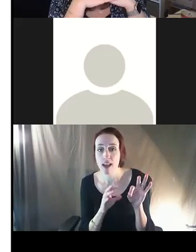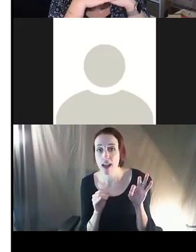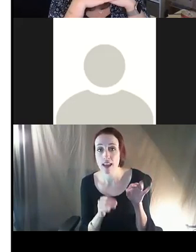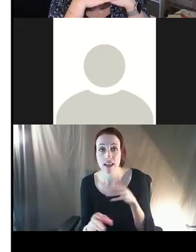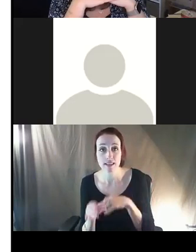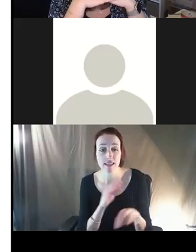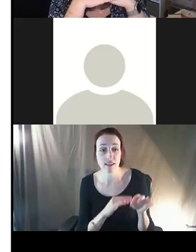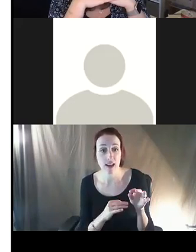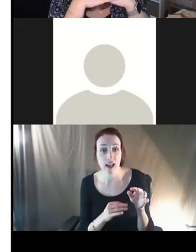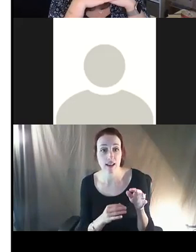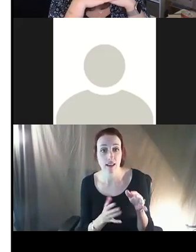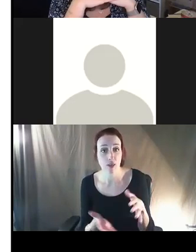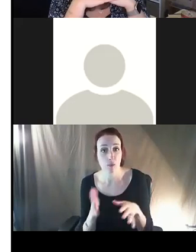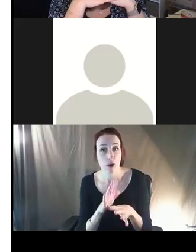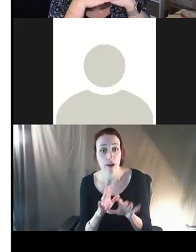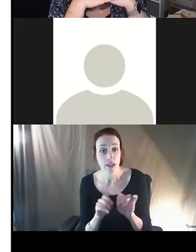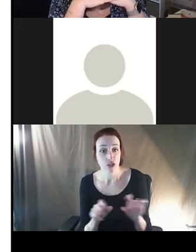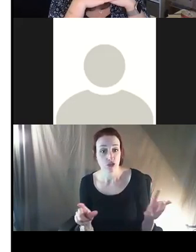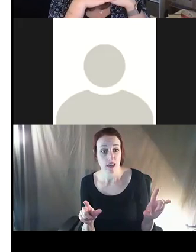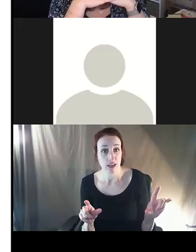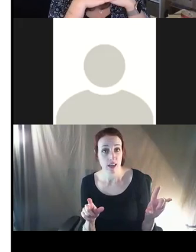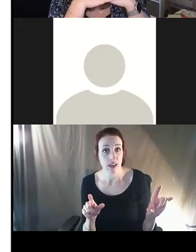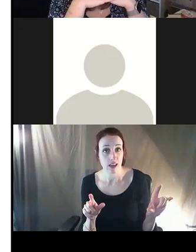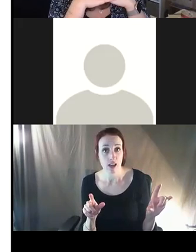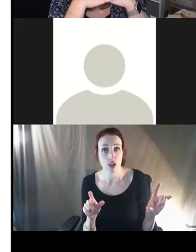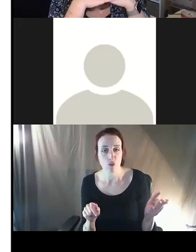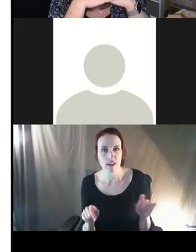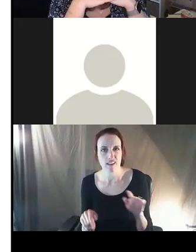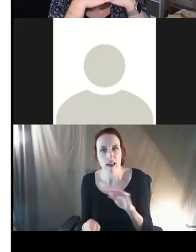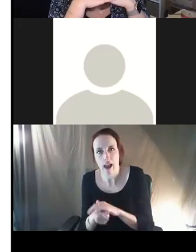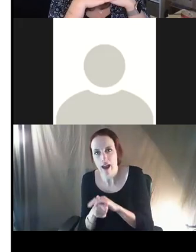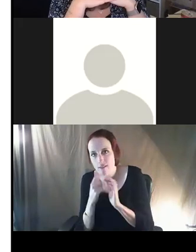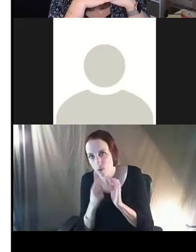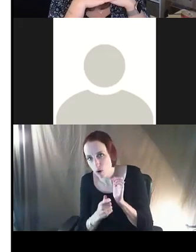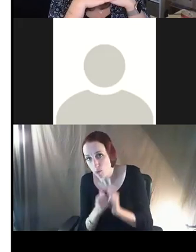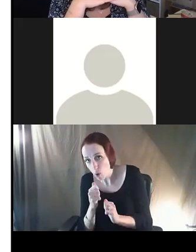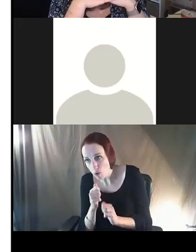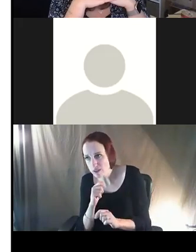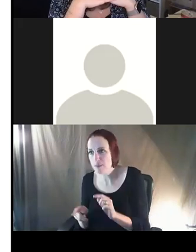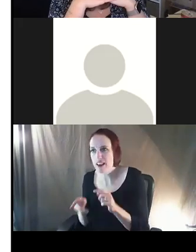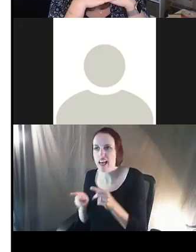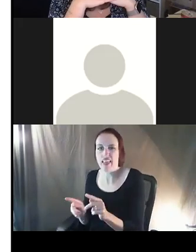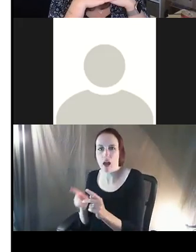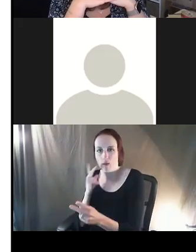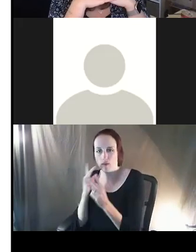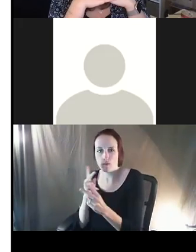just for that individual. This is a great time to talk about the difference between open and closed captioning.